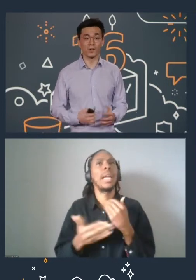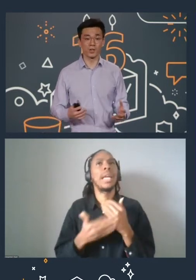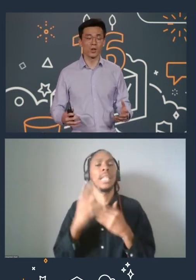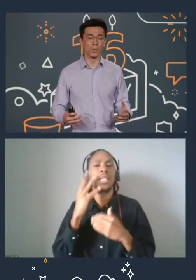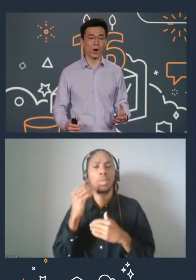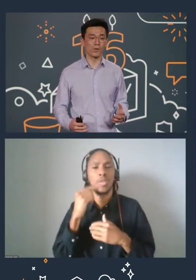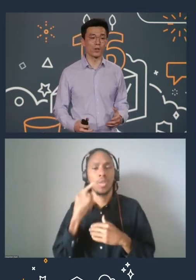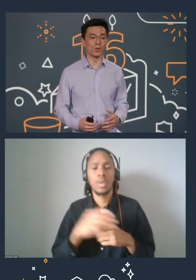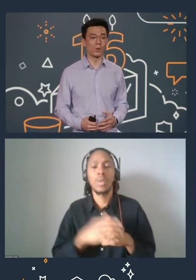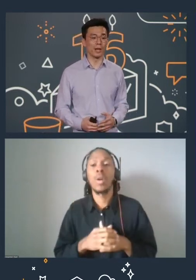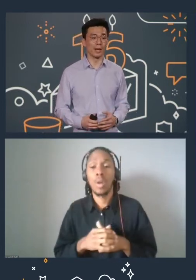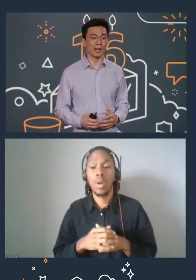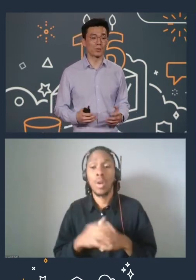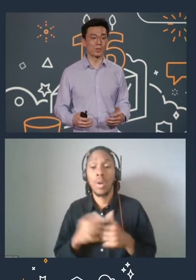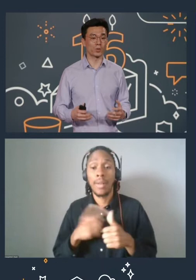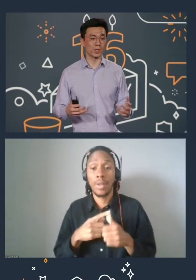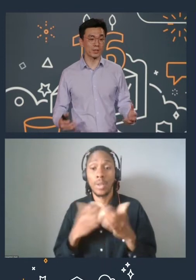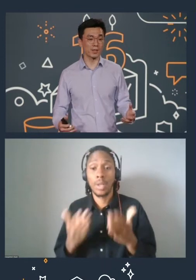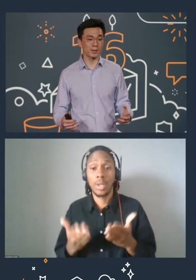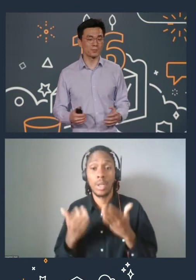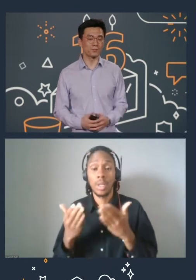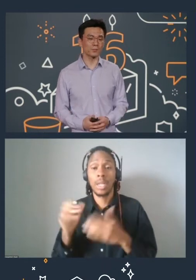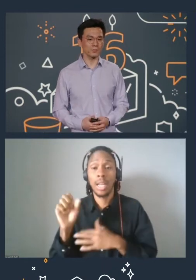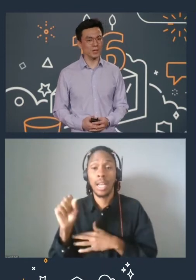First, we offer you a S3 storage lens.